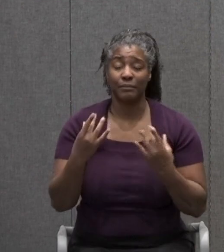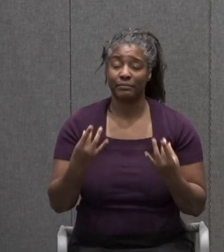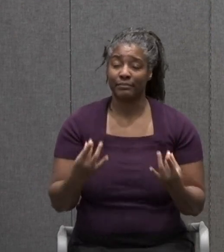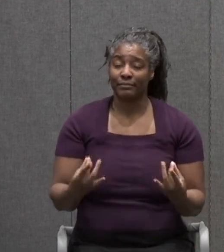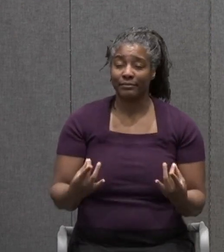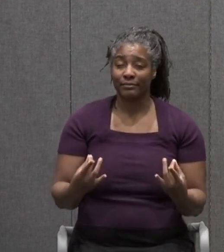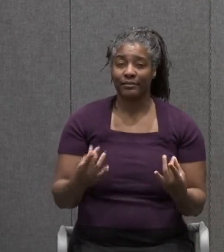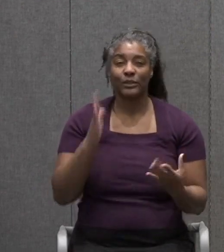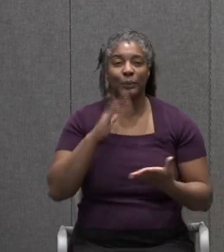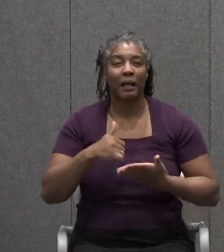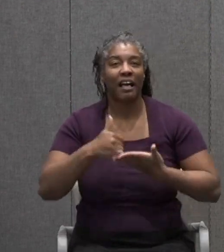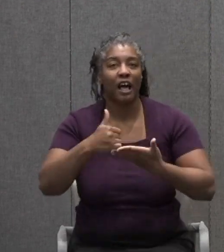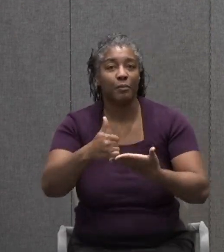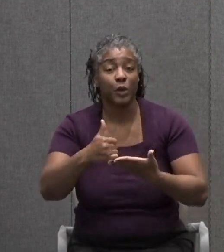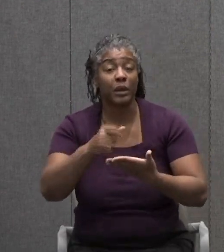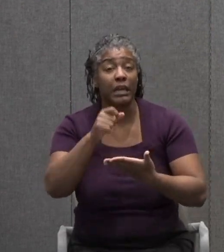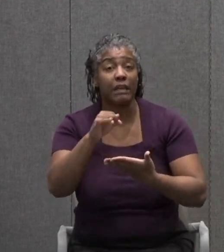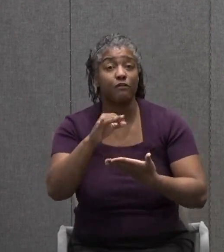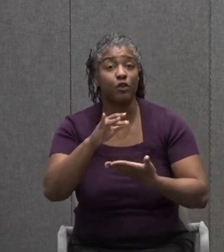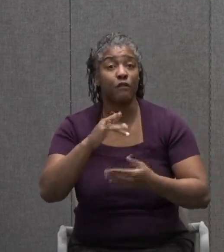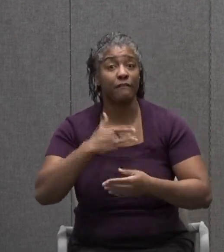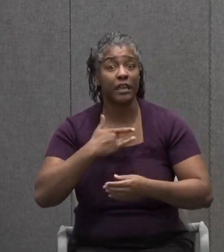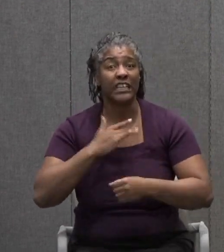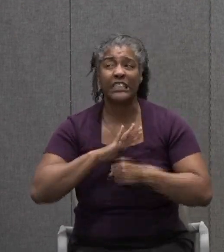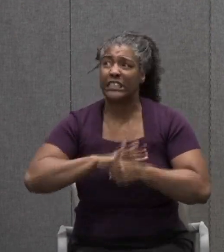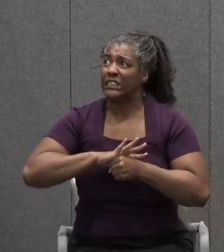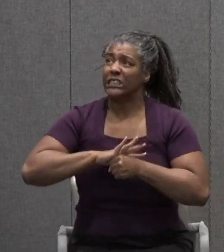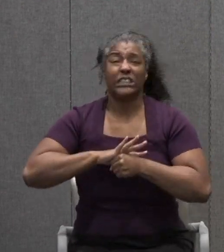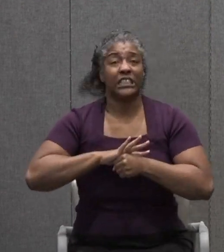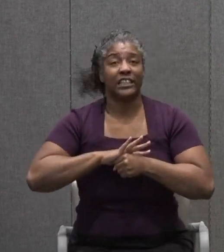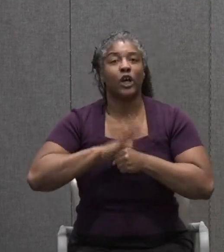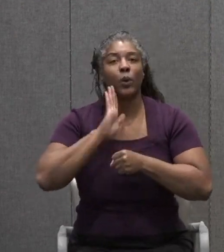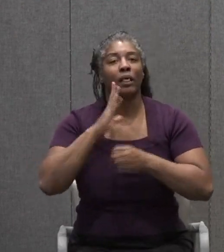I'm also thankful for food. So make sure you give thanks.